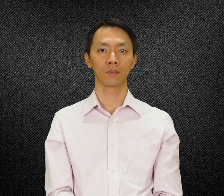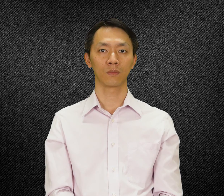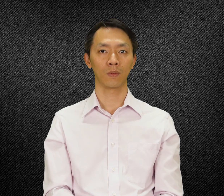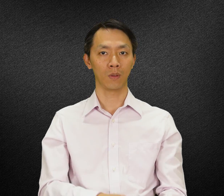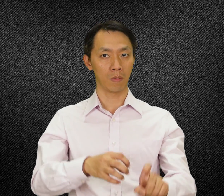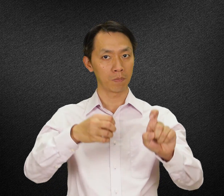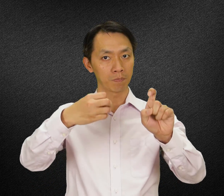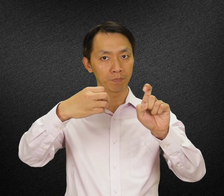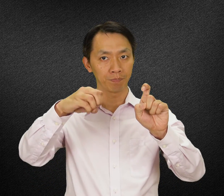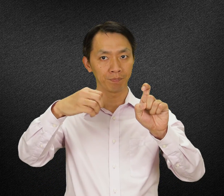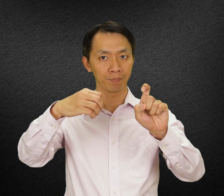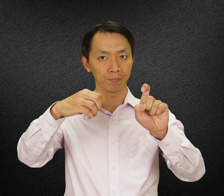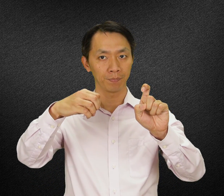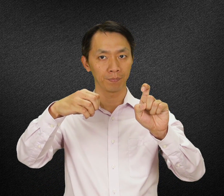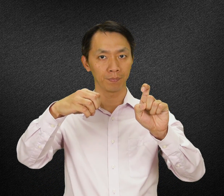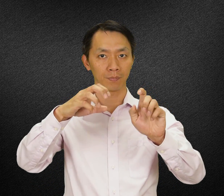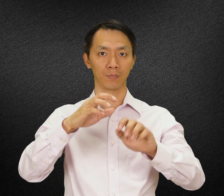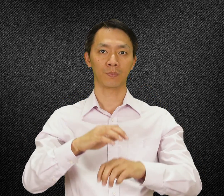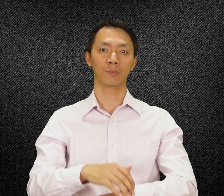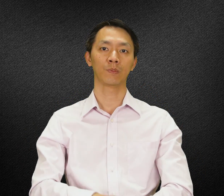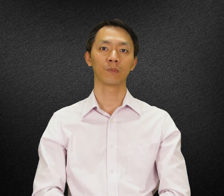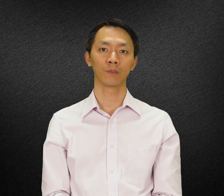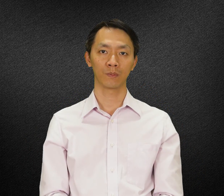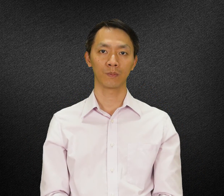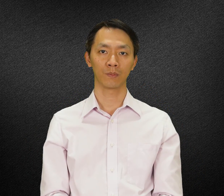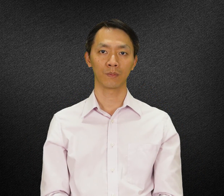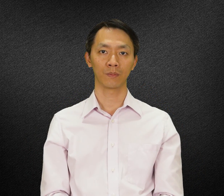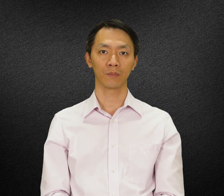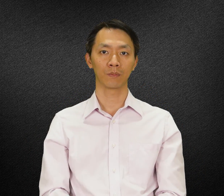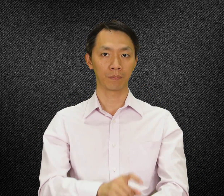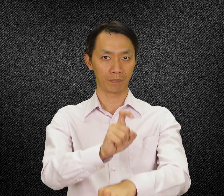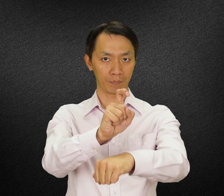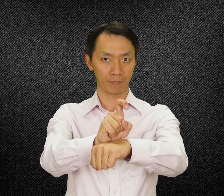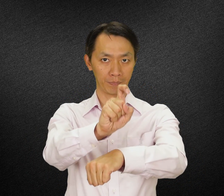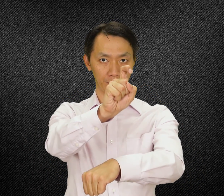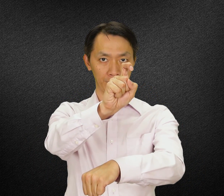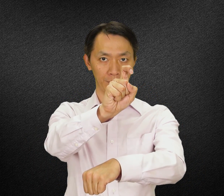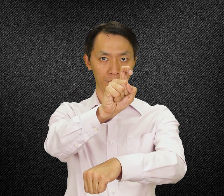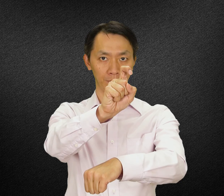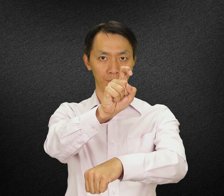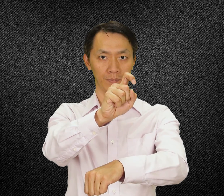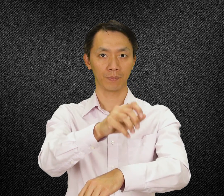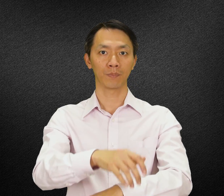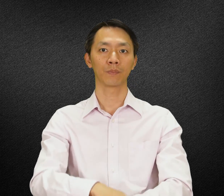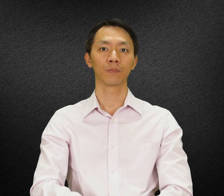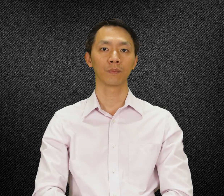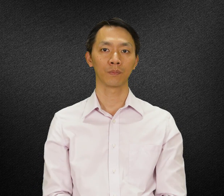ten o'clock (version a) ten o'clock (version b)